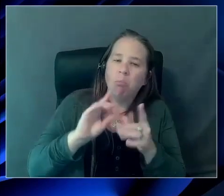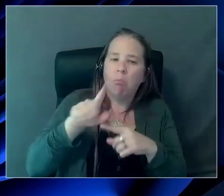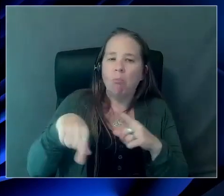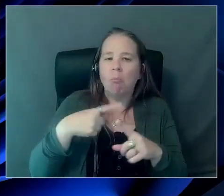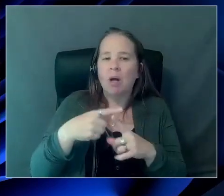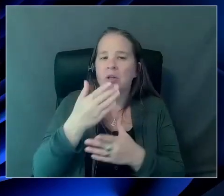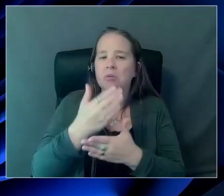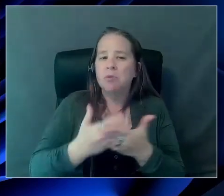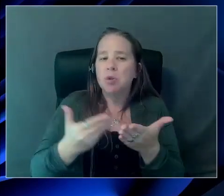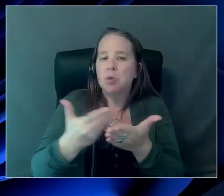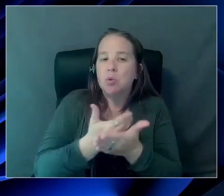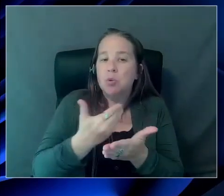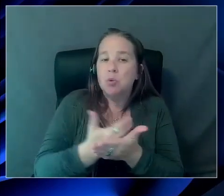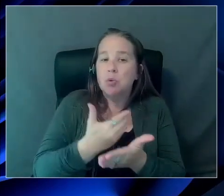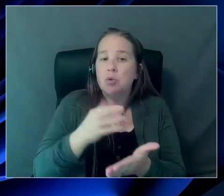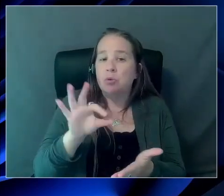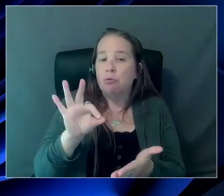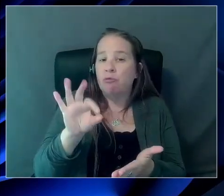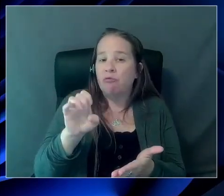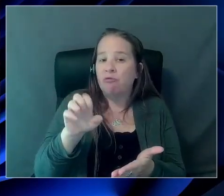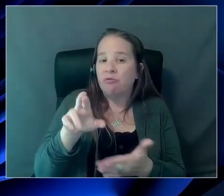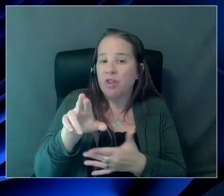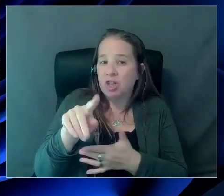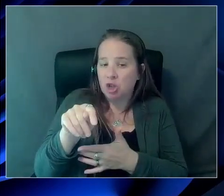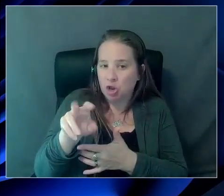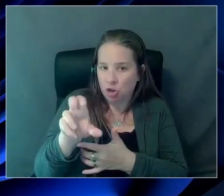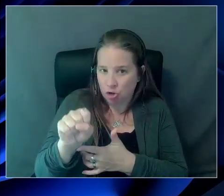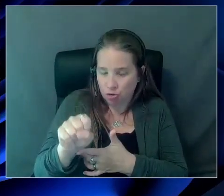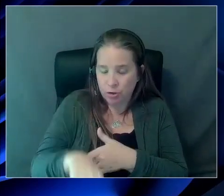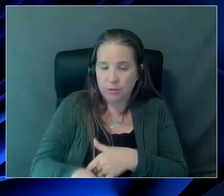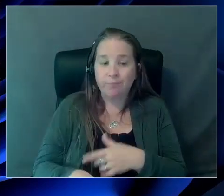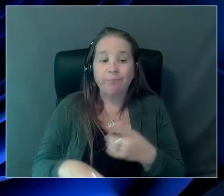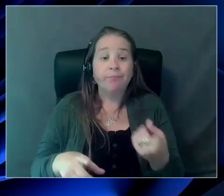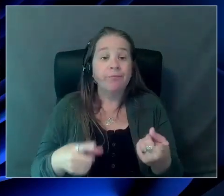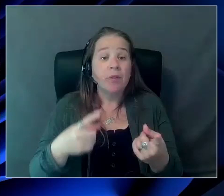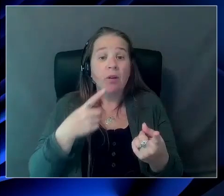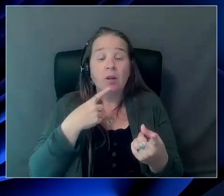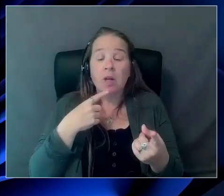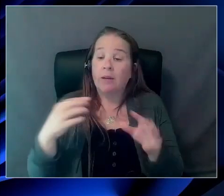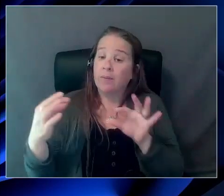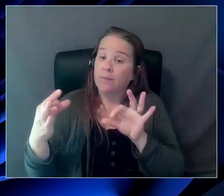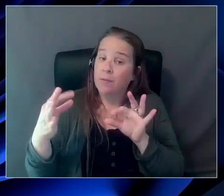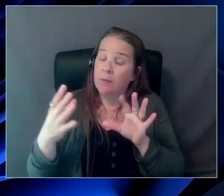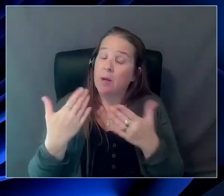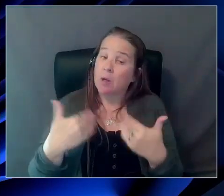about some of the new features. As I said, we take feedback very seriously